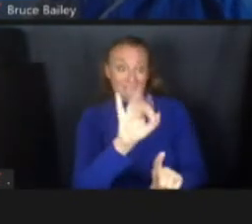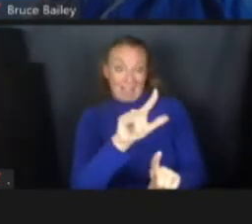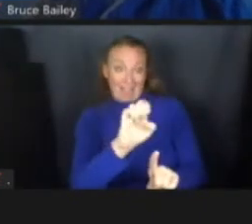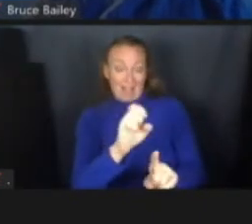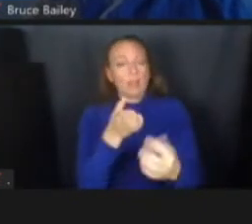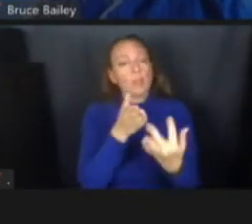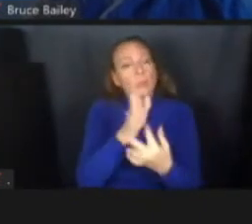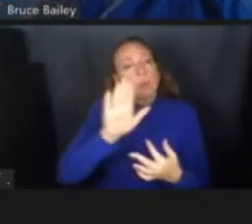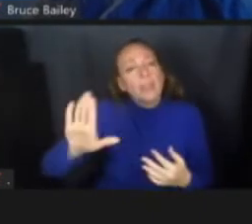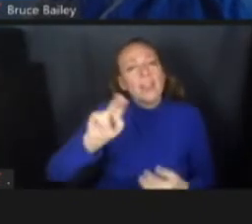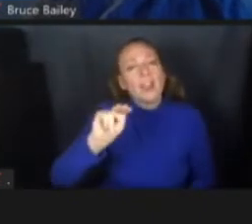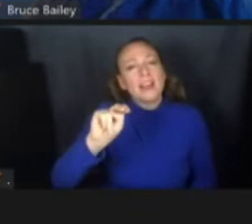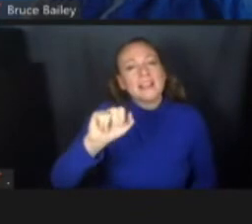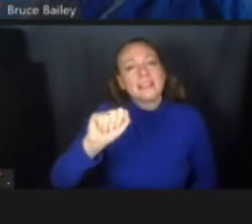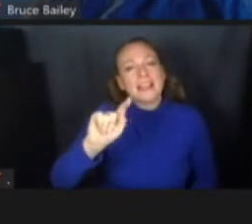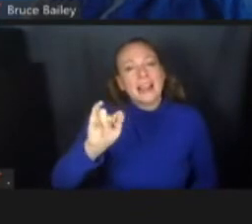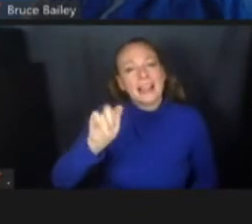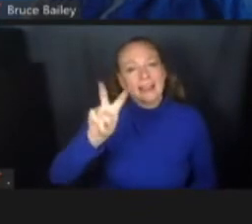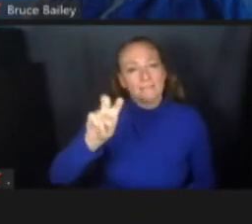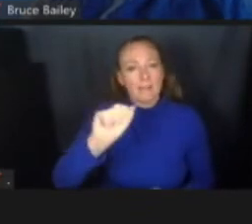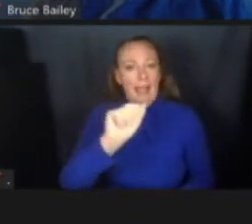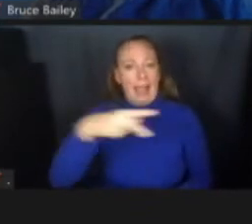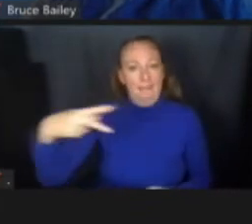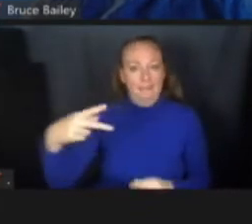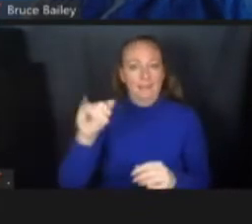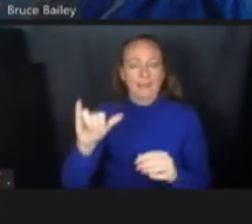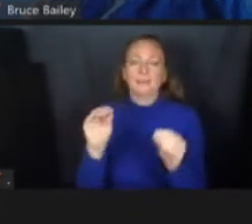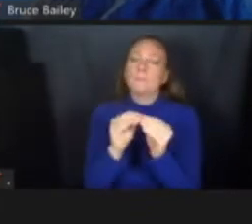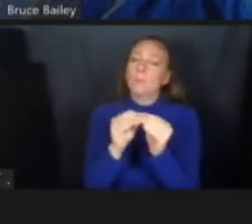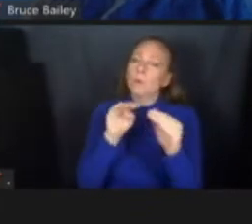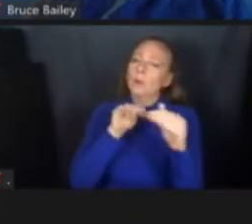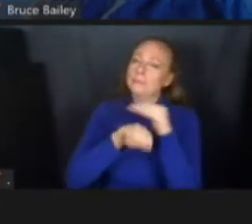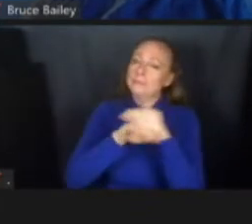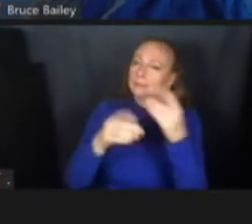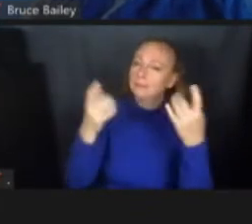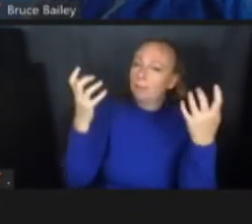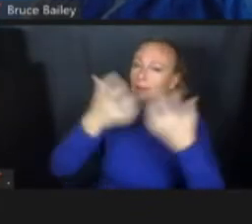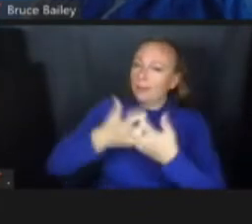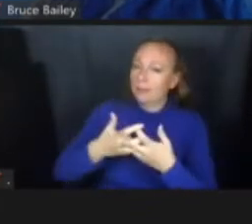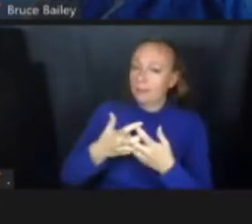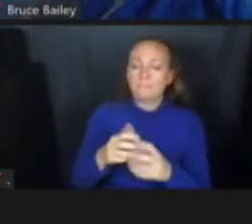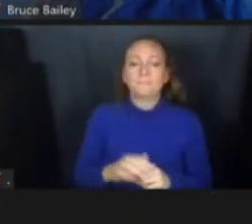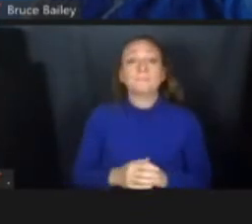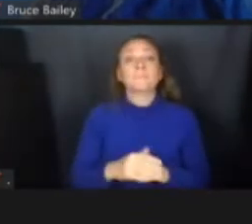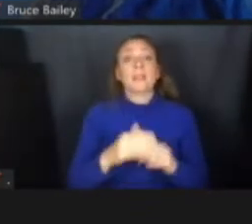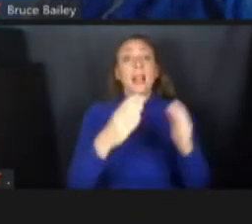which is more accessible than the screen share feature. And as a presenter, describe what is on screen